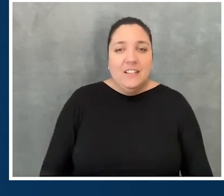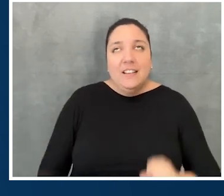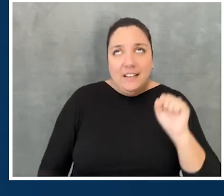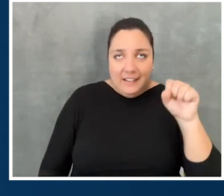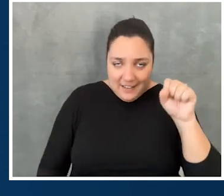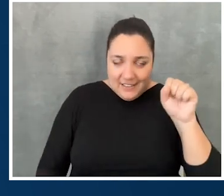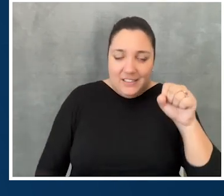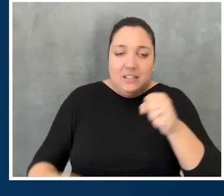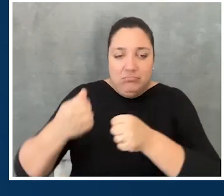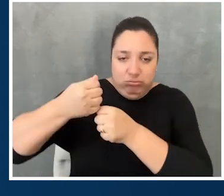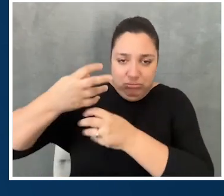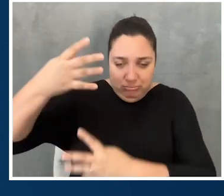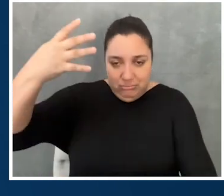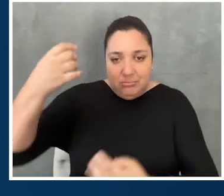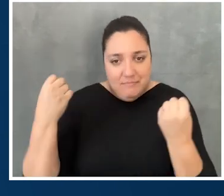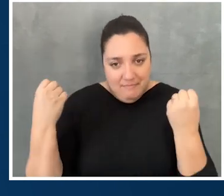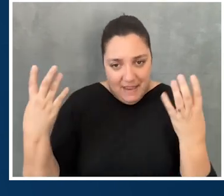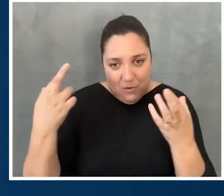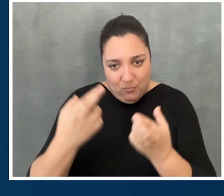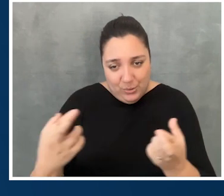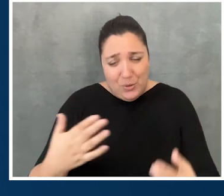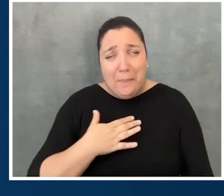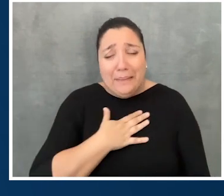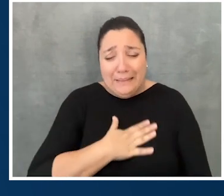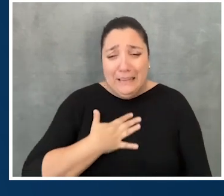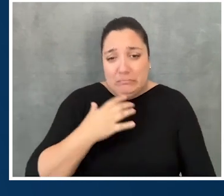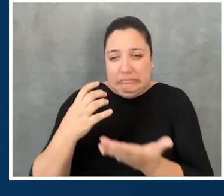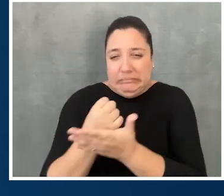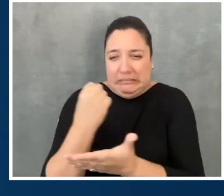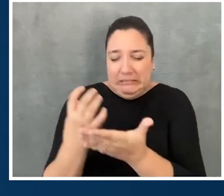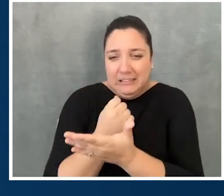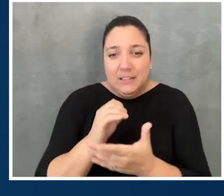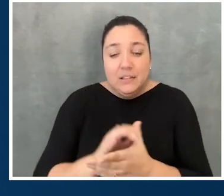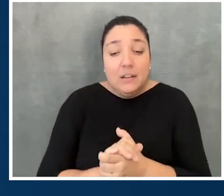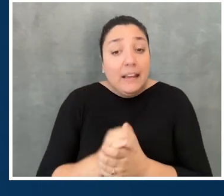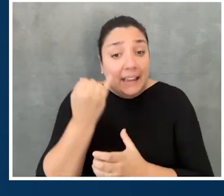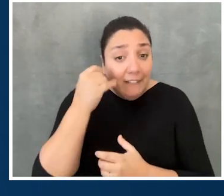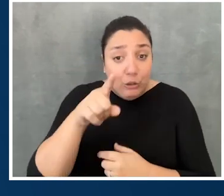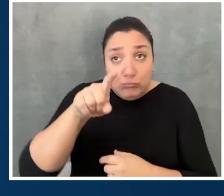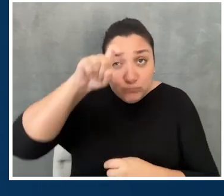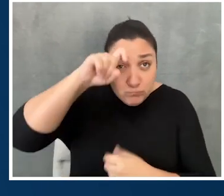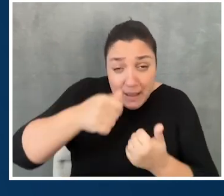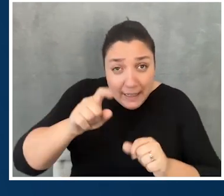of resources on our website, so please reach out if you have any questions.